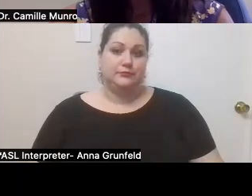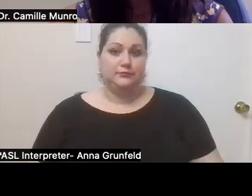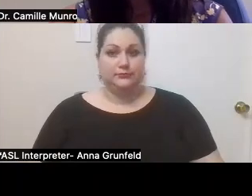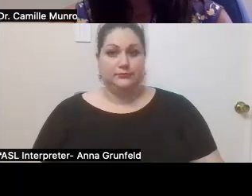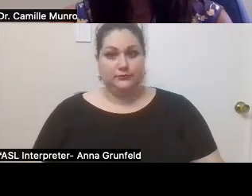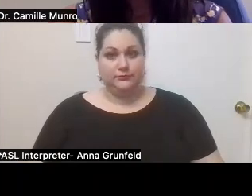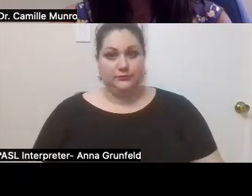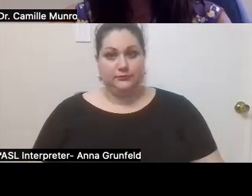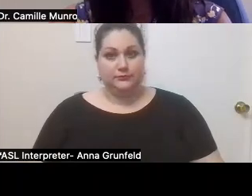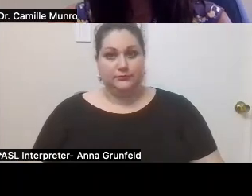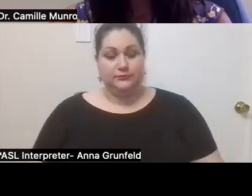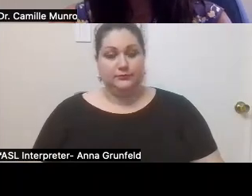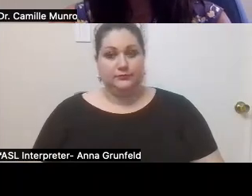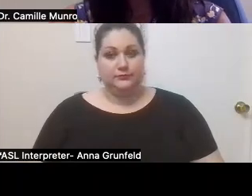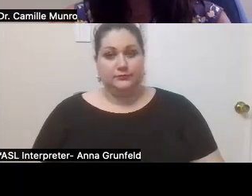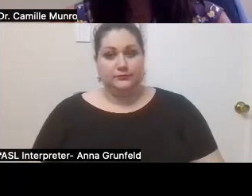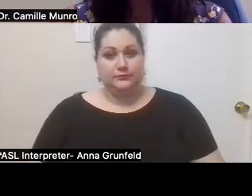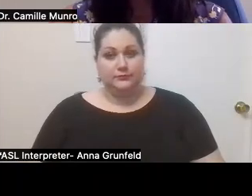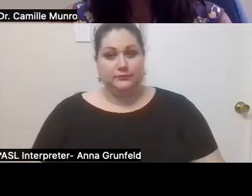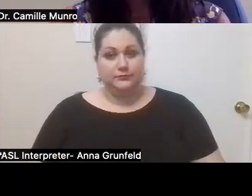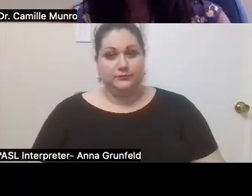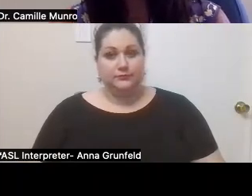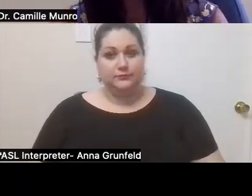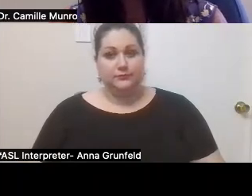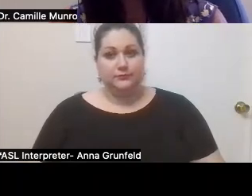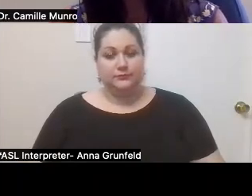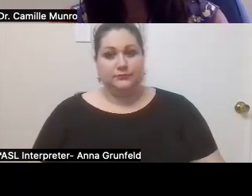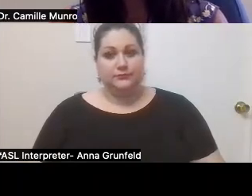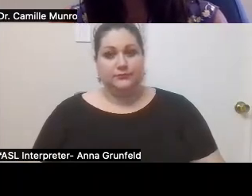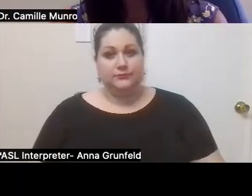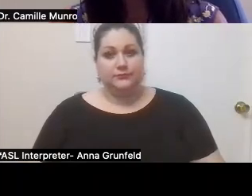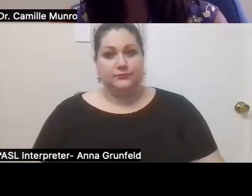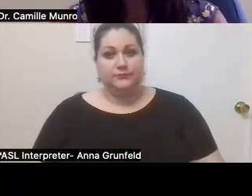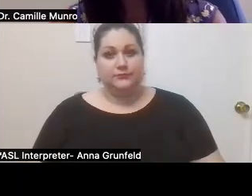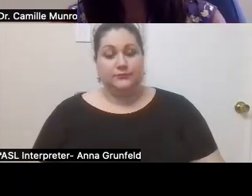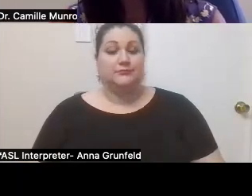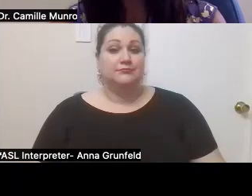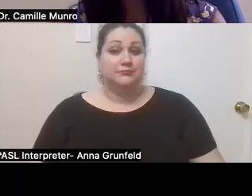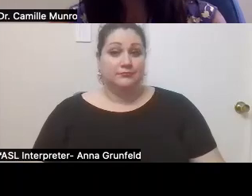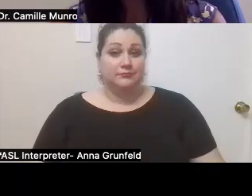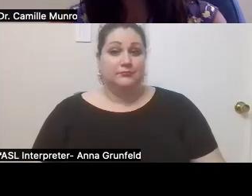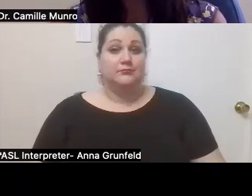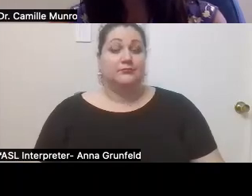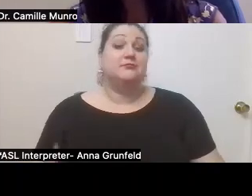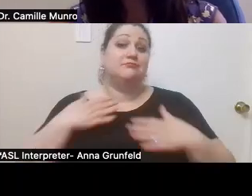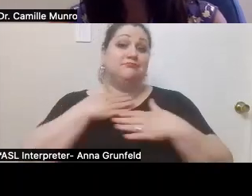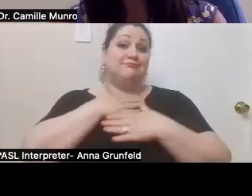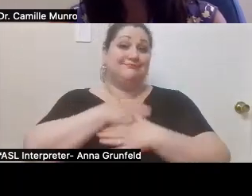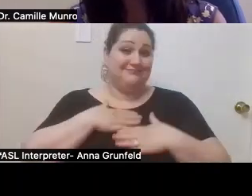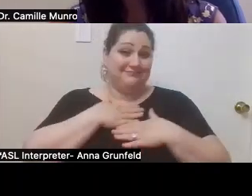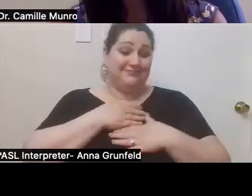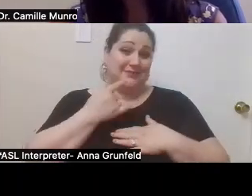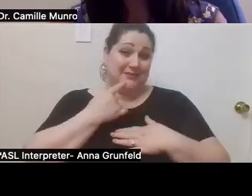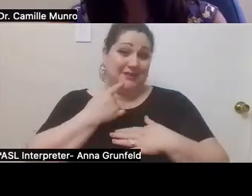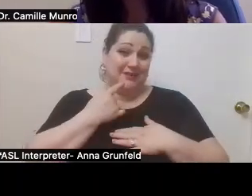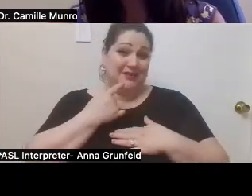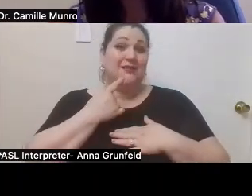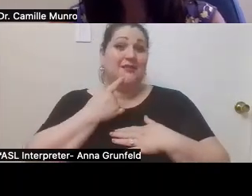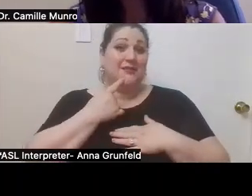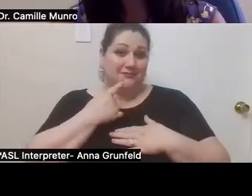So, I am pleased to say that we have had hopefully an impact with